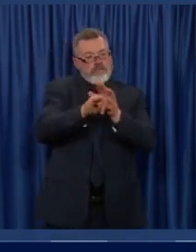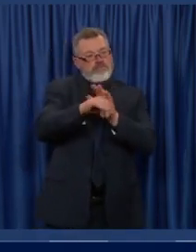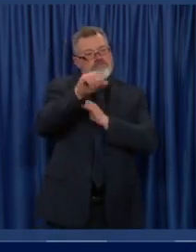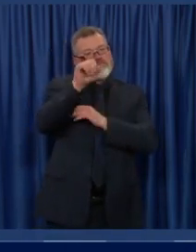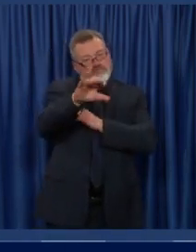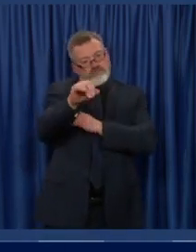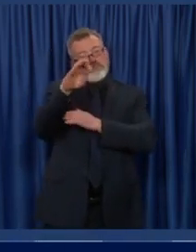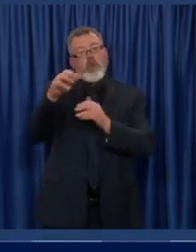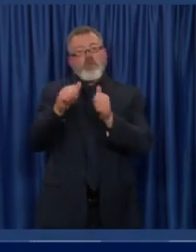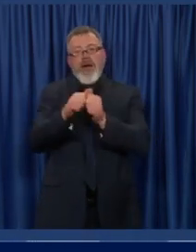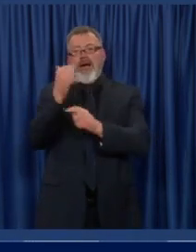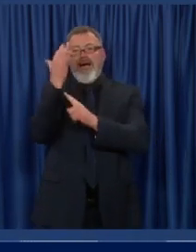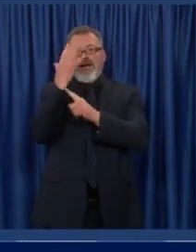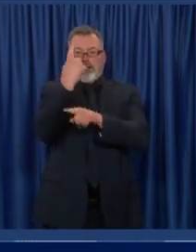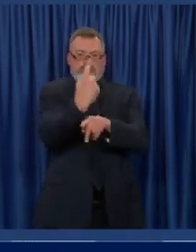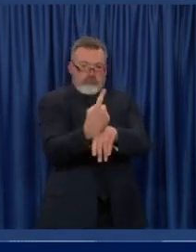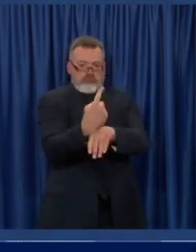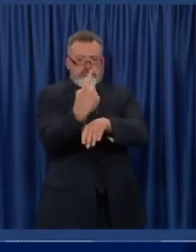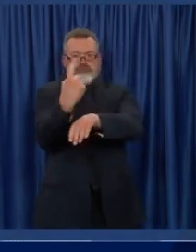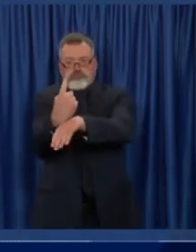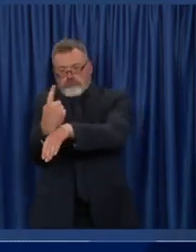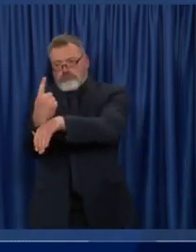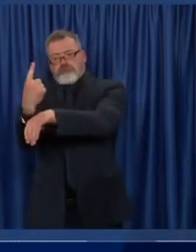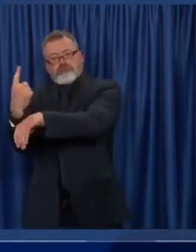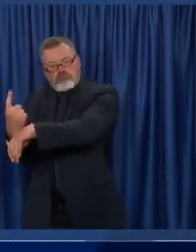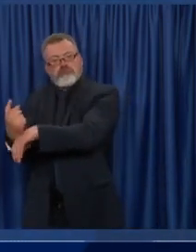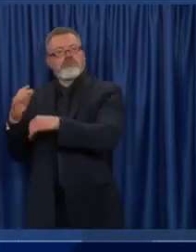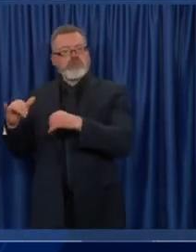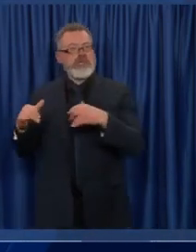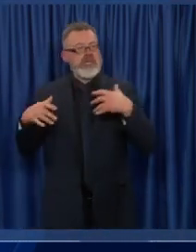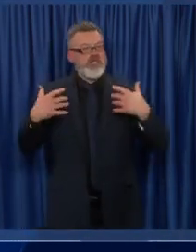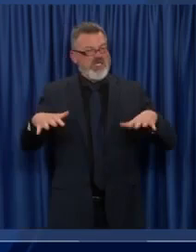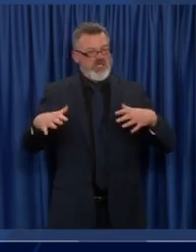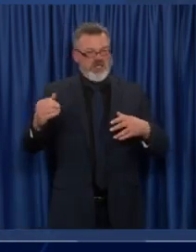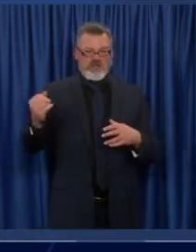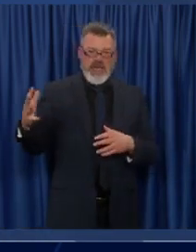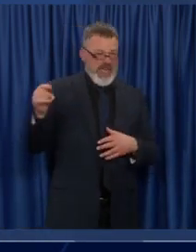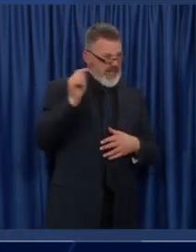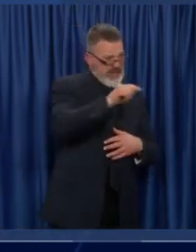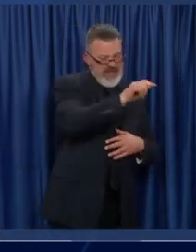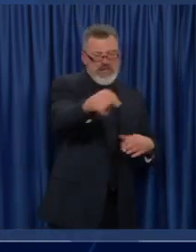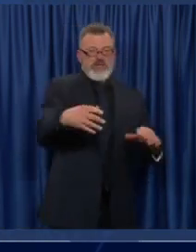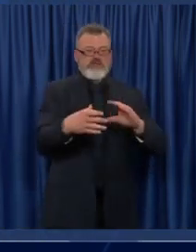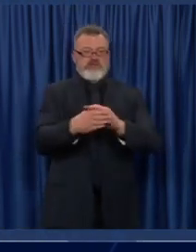EACH VICTIM’S NAME WAS READ ALOUD IN A CANDLELIT SPACE, AND THOSE CANDLES WERE LATER RAISED FOR TWO MOMENTS OF SILENCE.